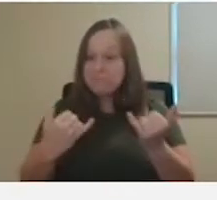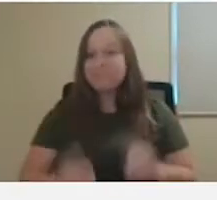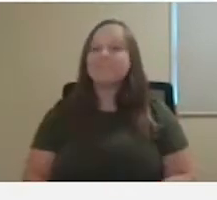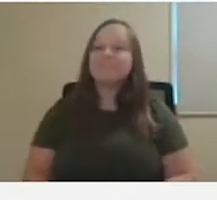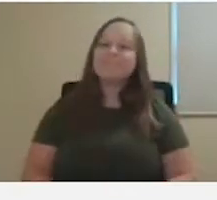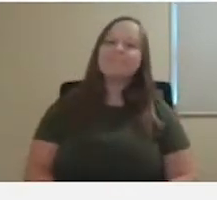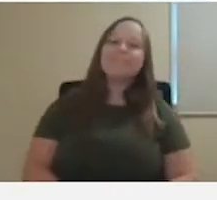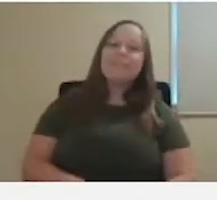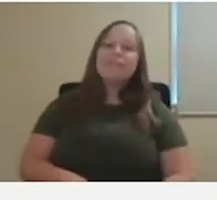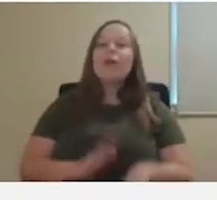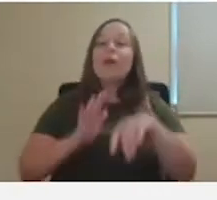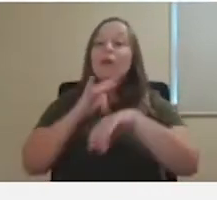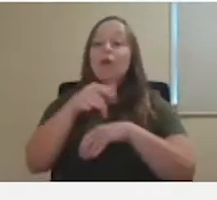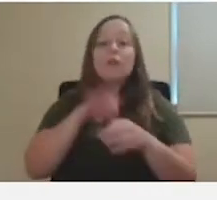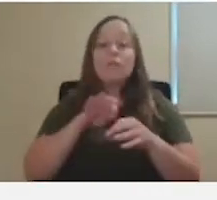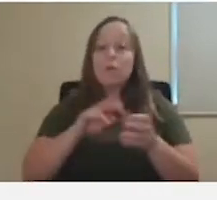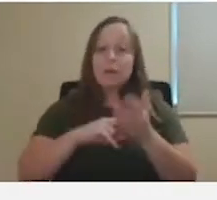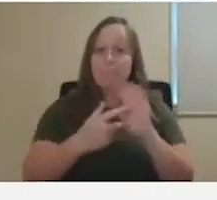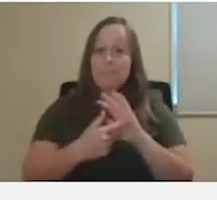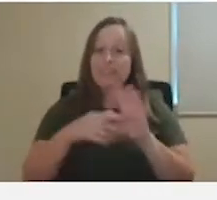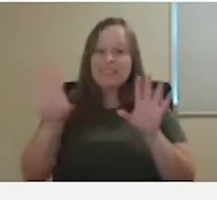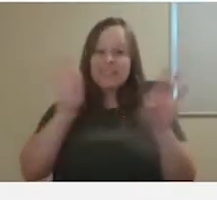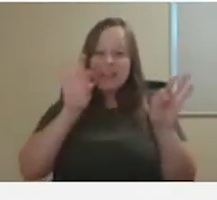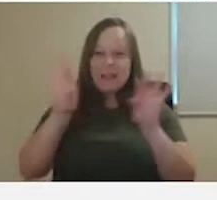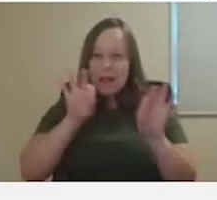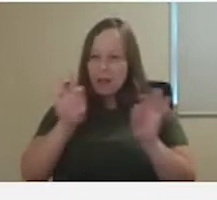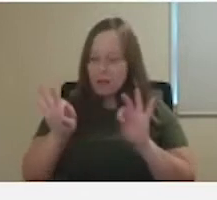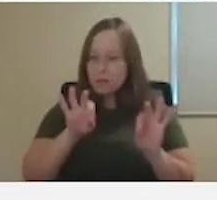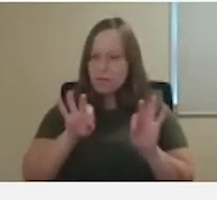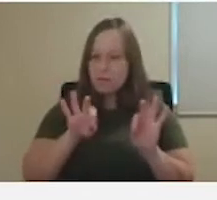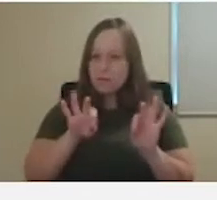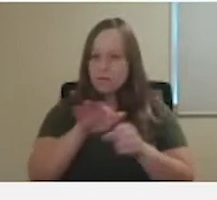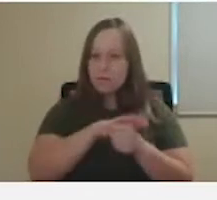Early voting means that select polling places for select hours